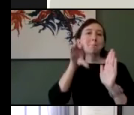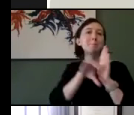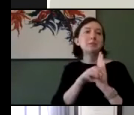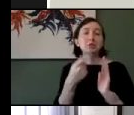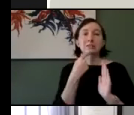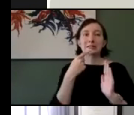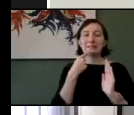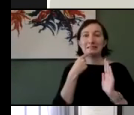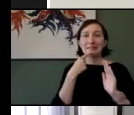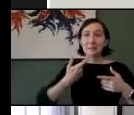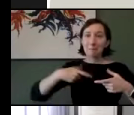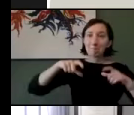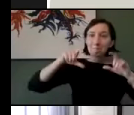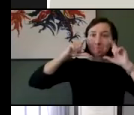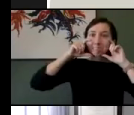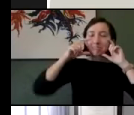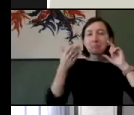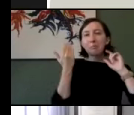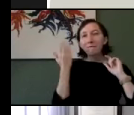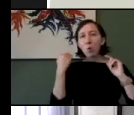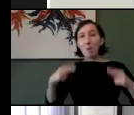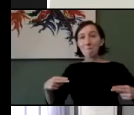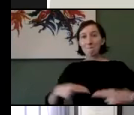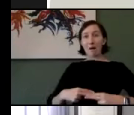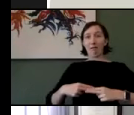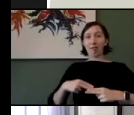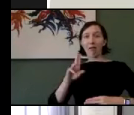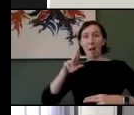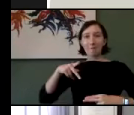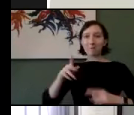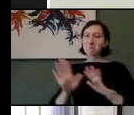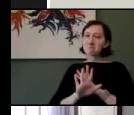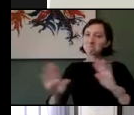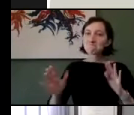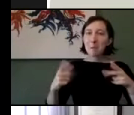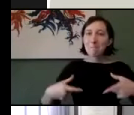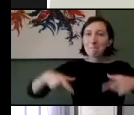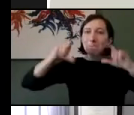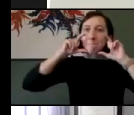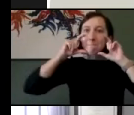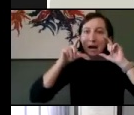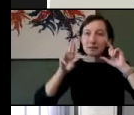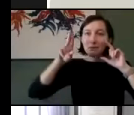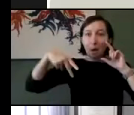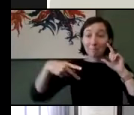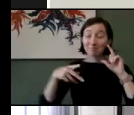and there's a slash through it "mask up." "Mask up, the life you may save may be your own."